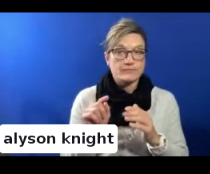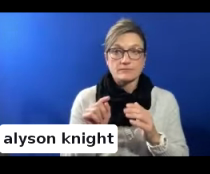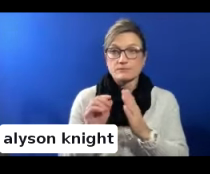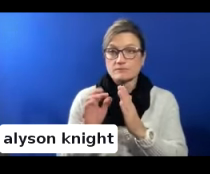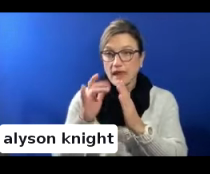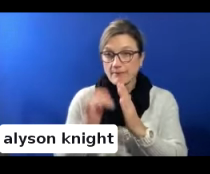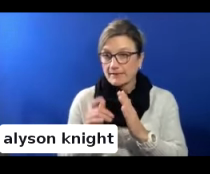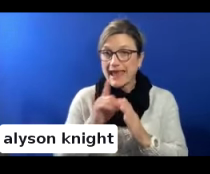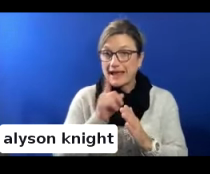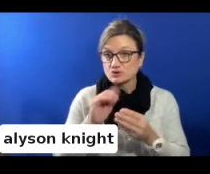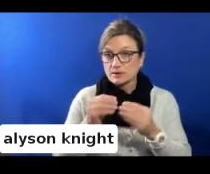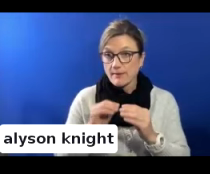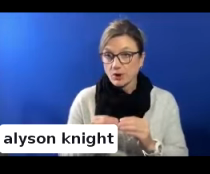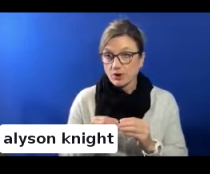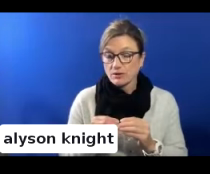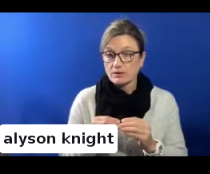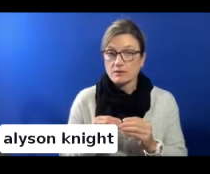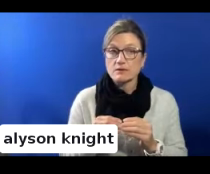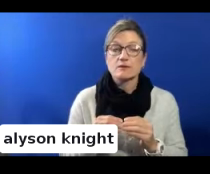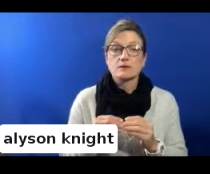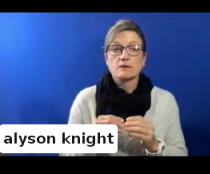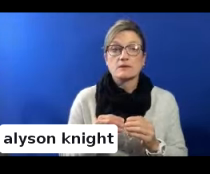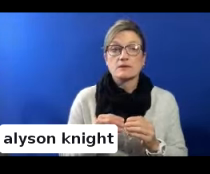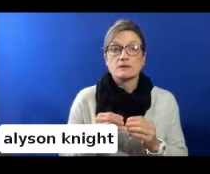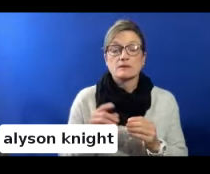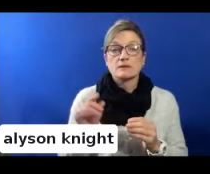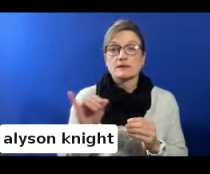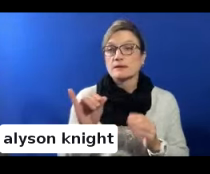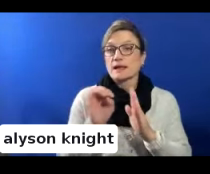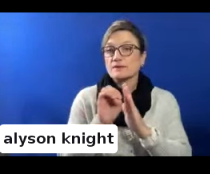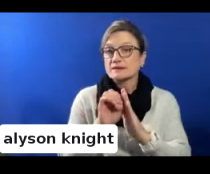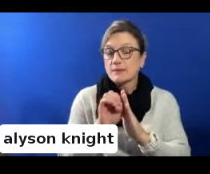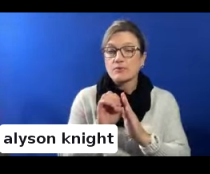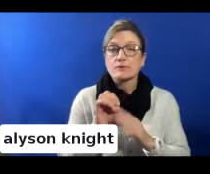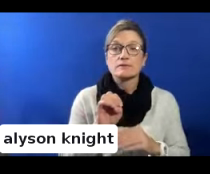Then just like the example how five people couldn't make